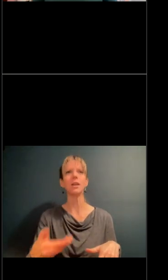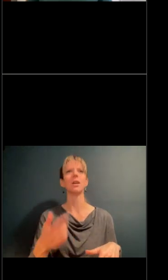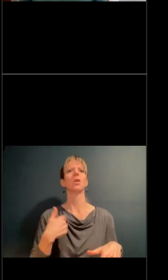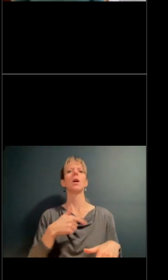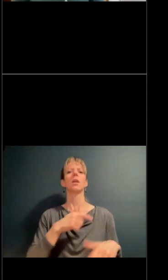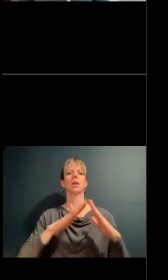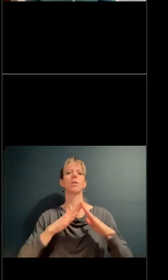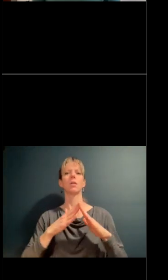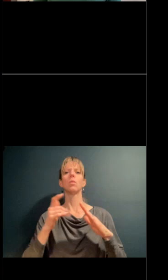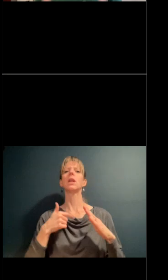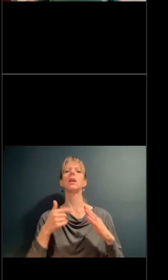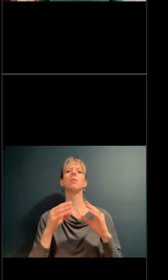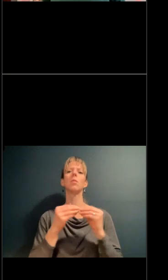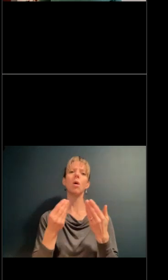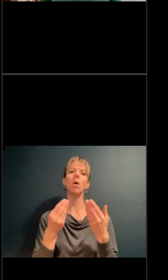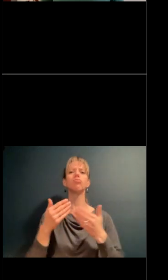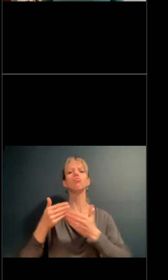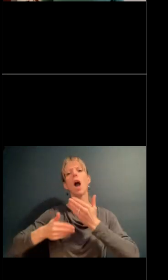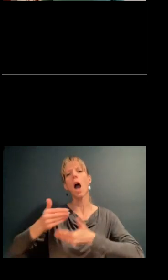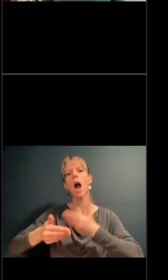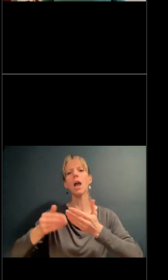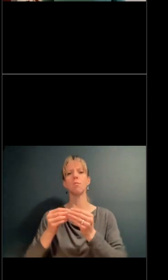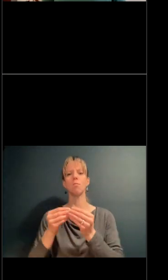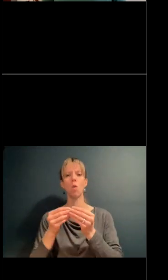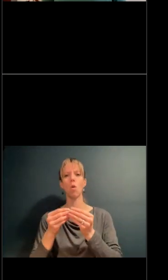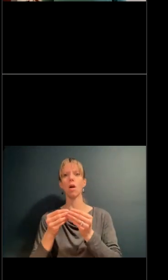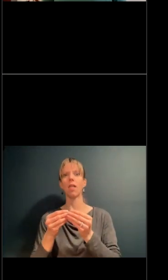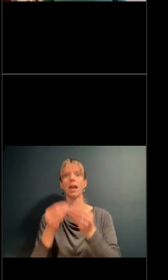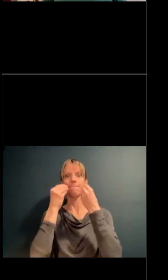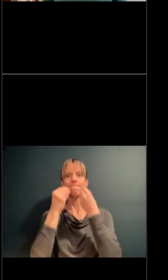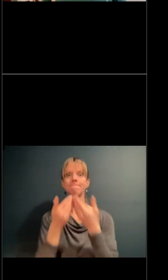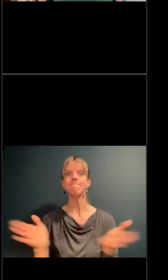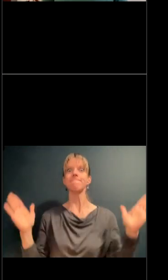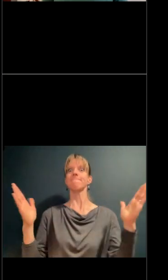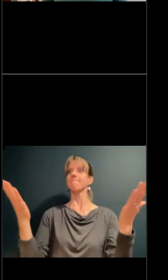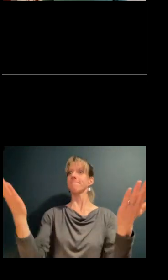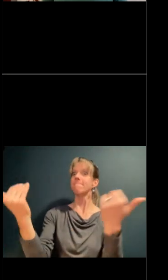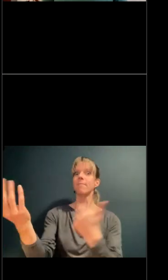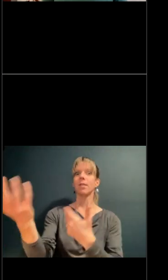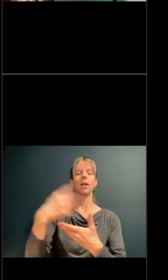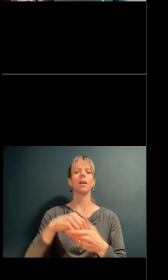generous and extravagant in those invitations. They often just are not thinking about this.